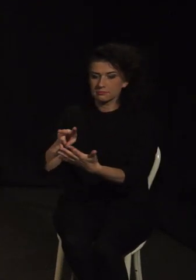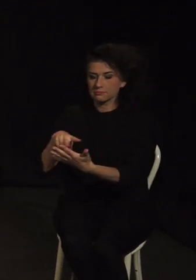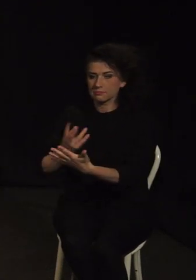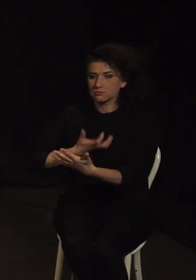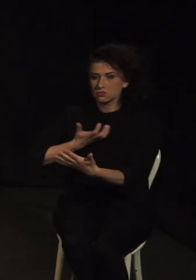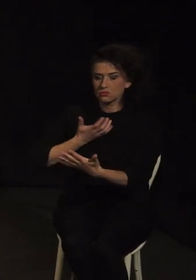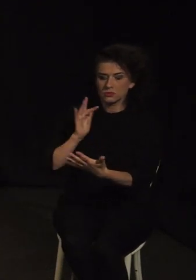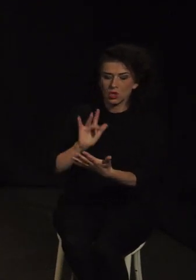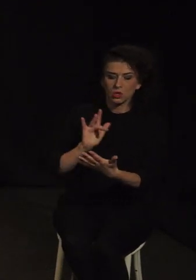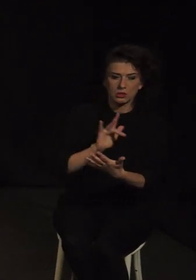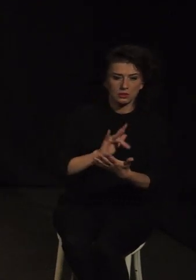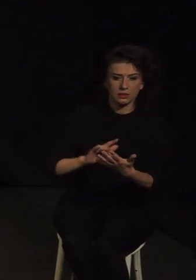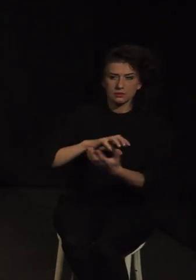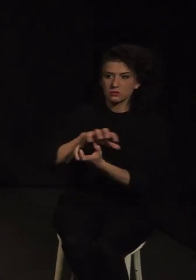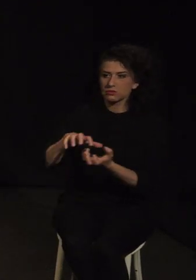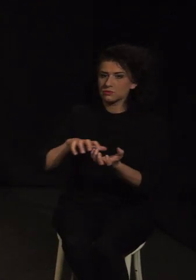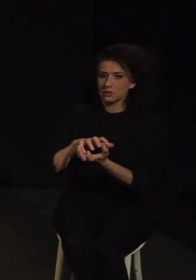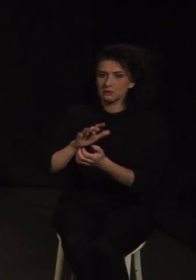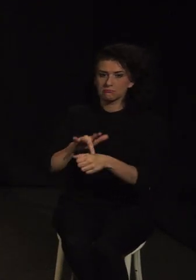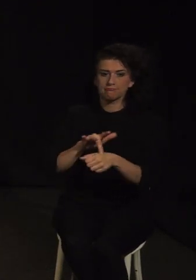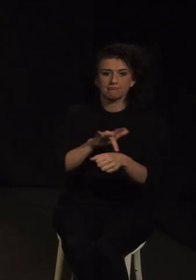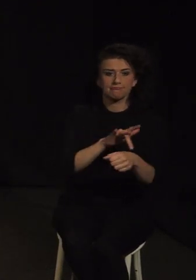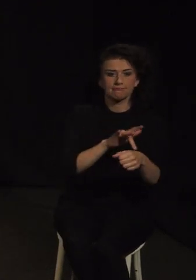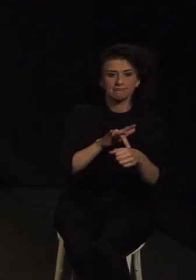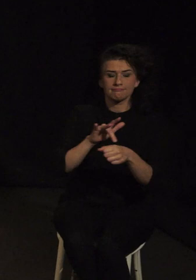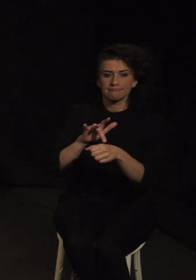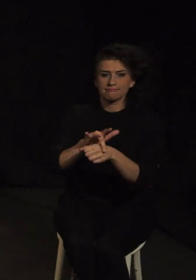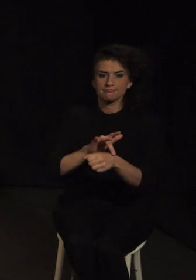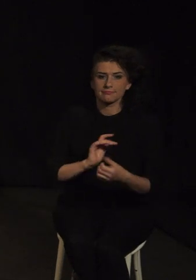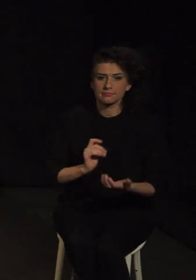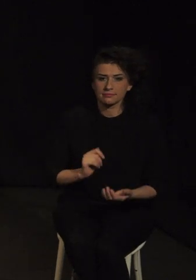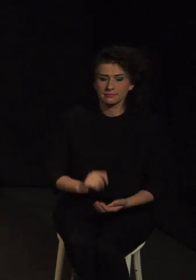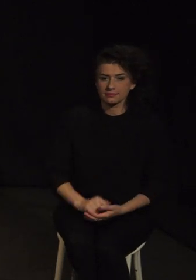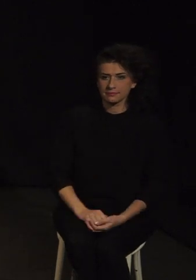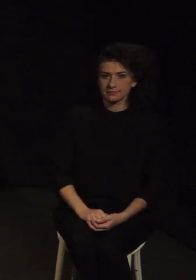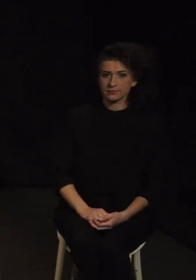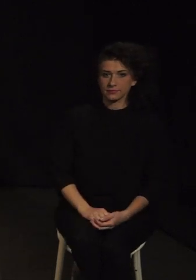we can touch this world only through the word.